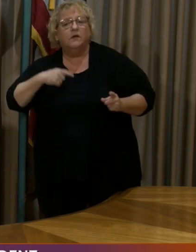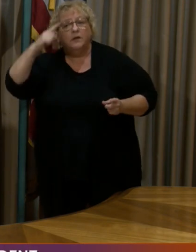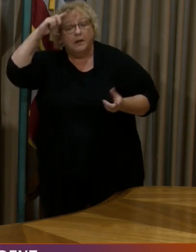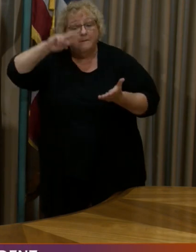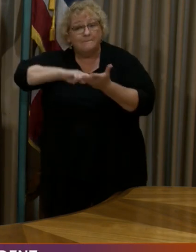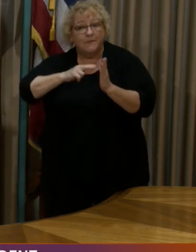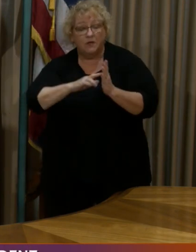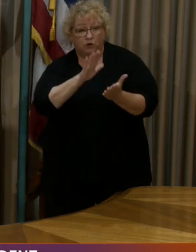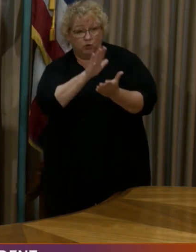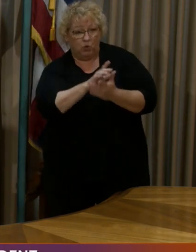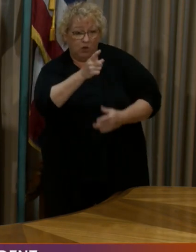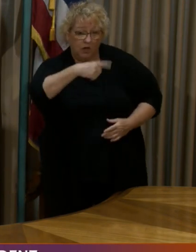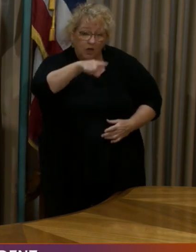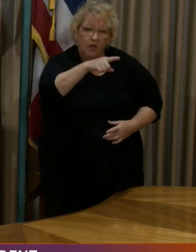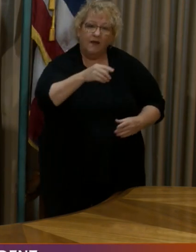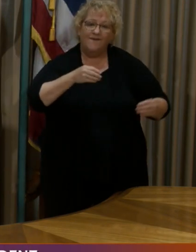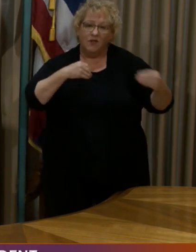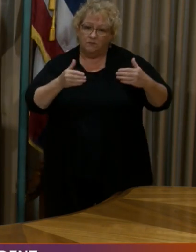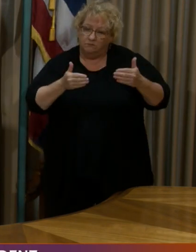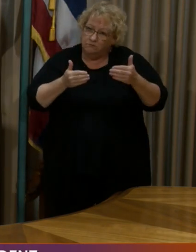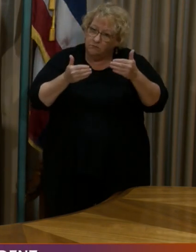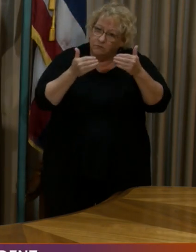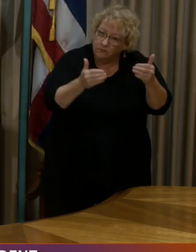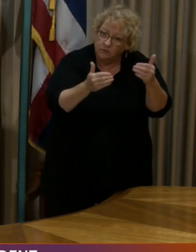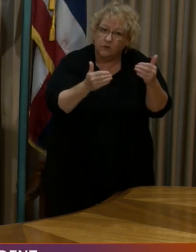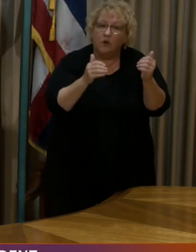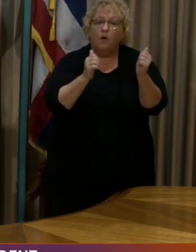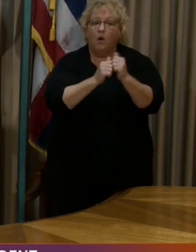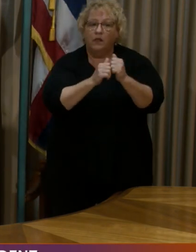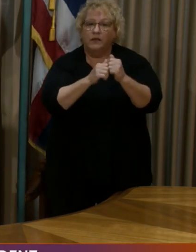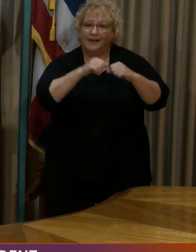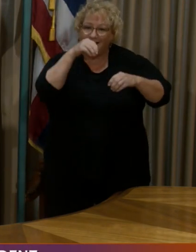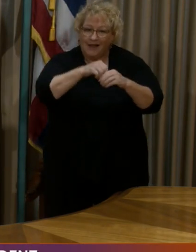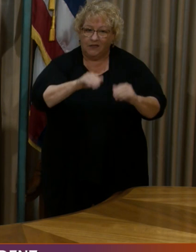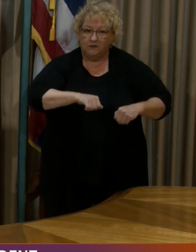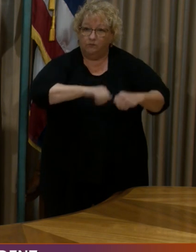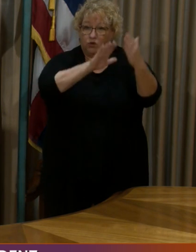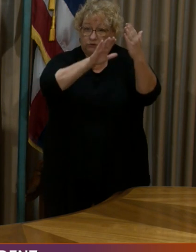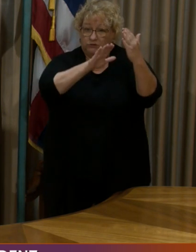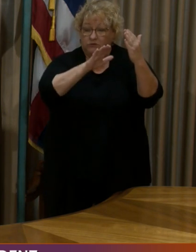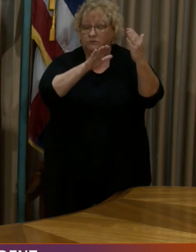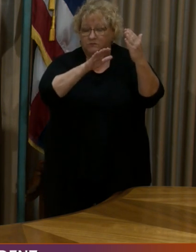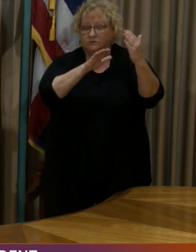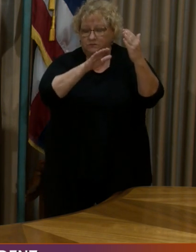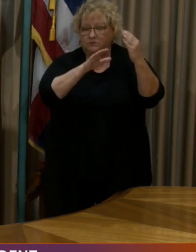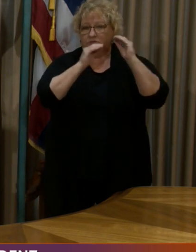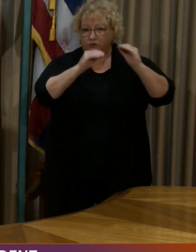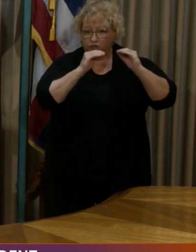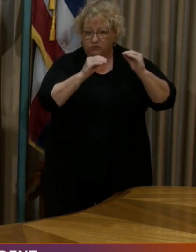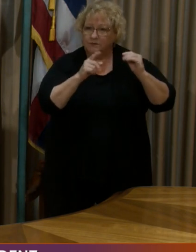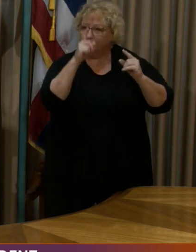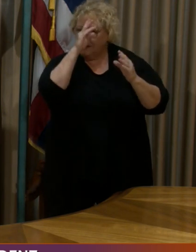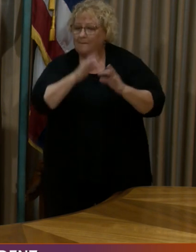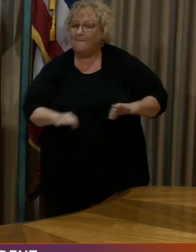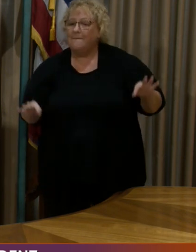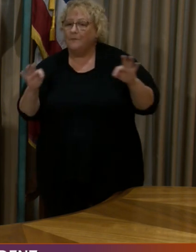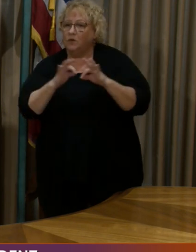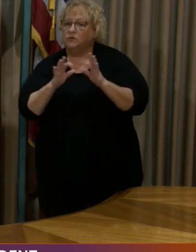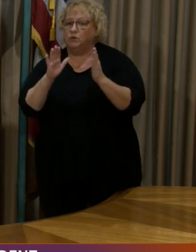GUIDANCE. AND THIS IS INTENTIONAL. THIS IS TO GIVE OUR SCHOOLS A CHANCE TO MOVE FIRST FORWARD FIRST DURING REOPENING.